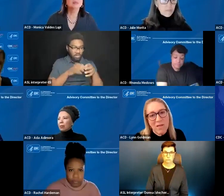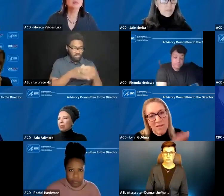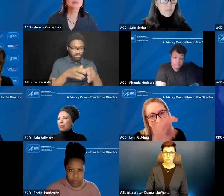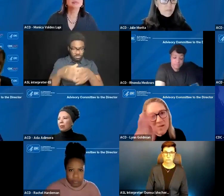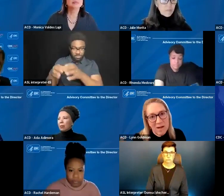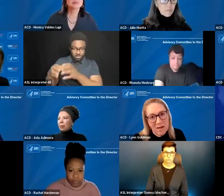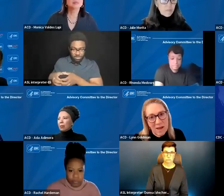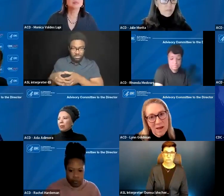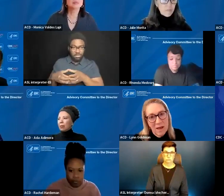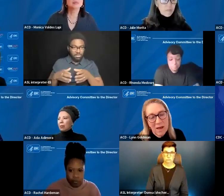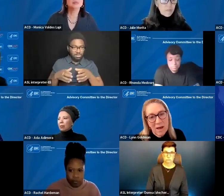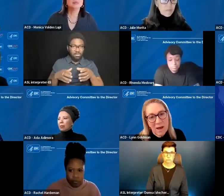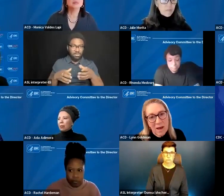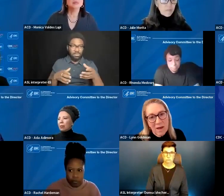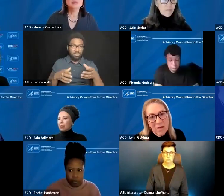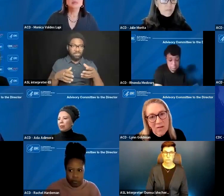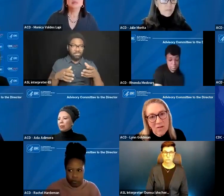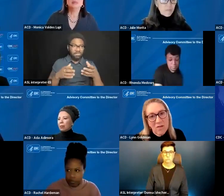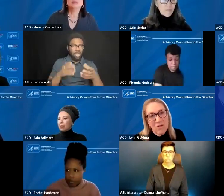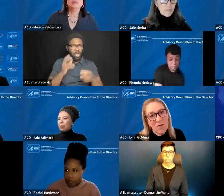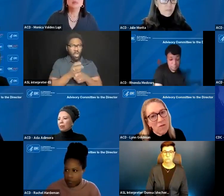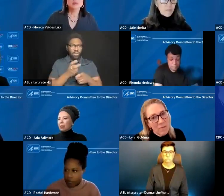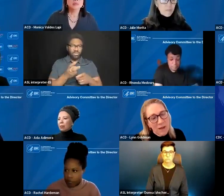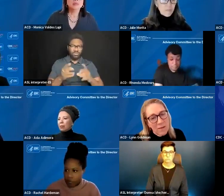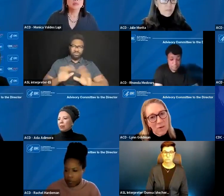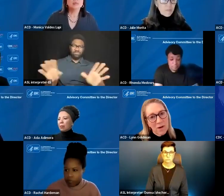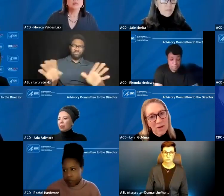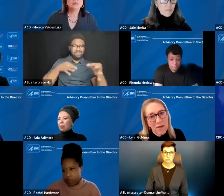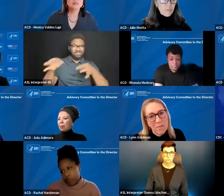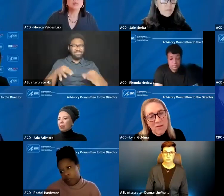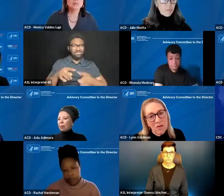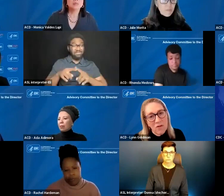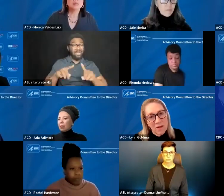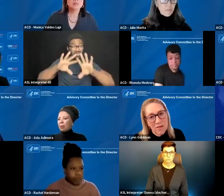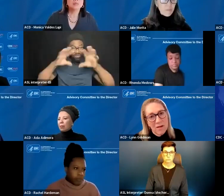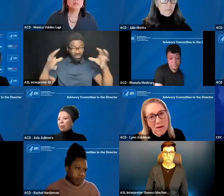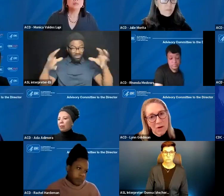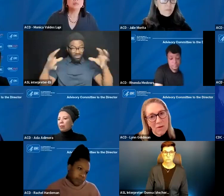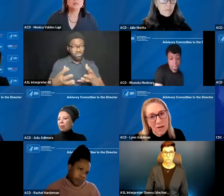but societally, I think this is extremely important and that message needs to come across.